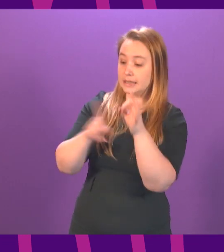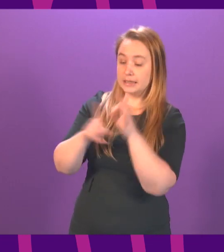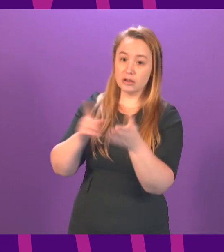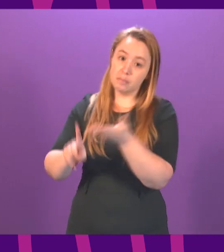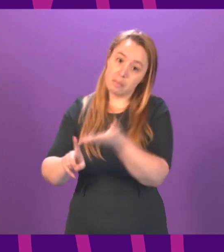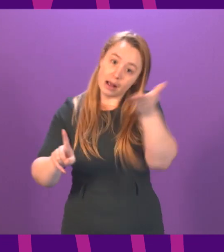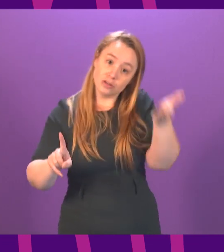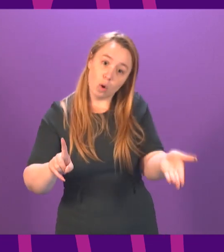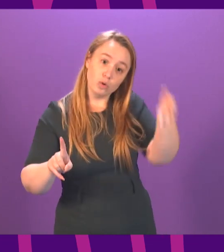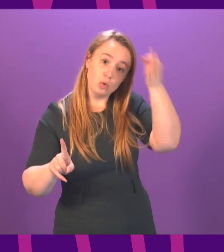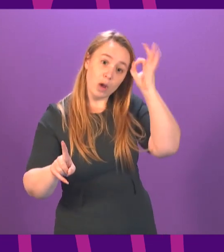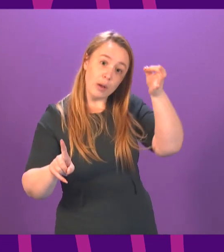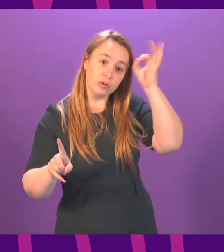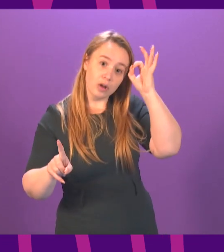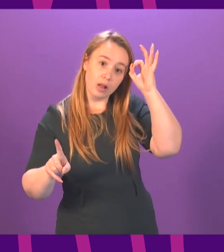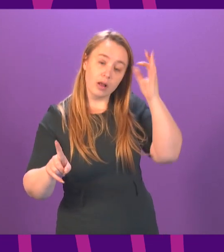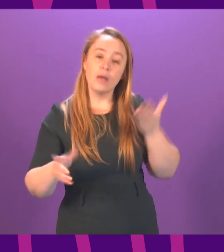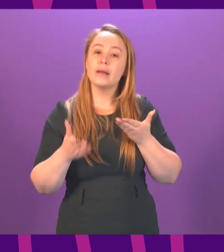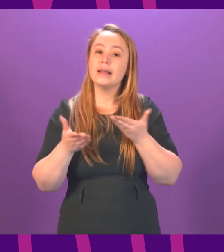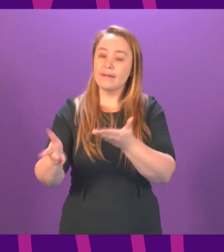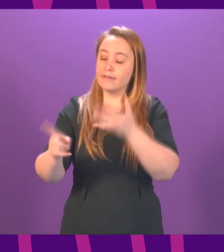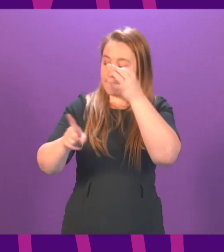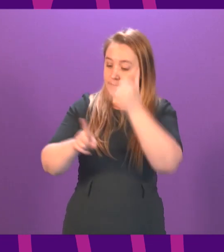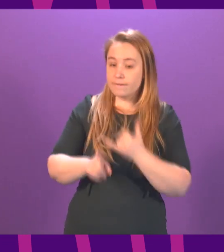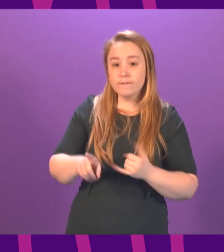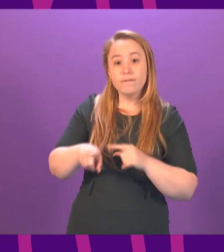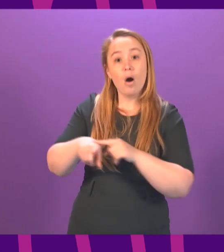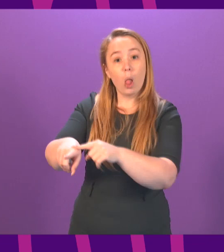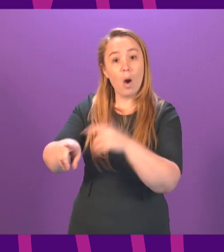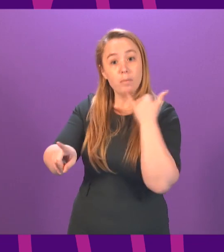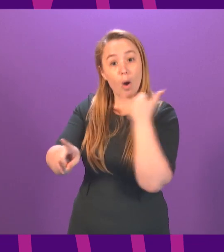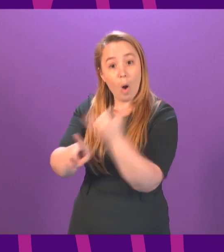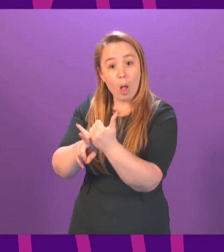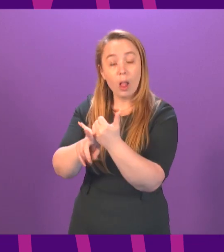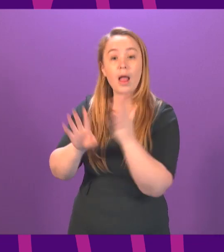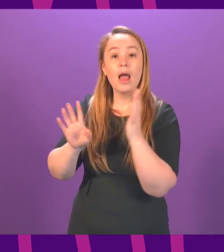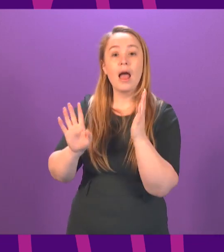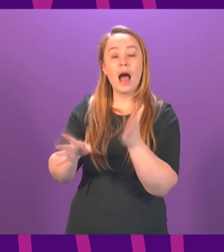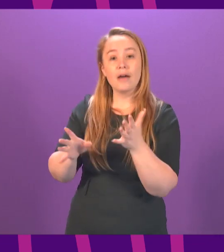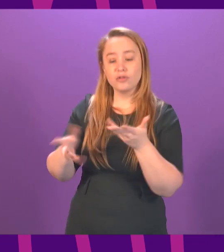the local council they will get a follow-up call to triage their situation and find out